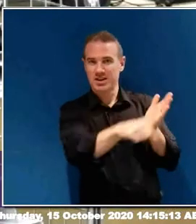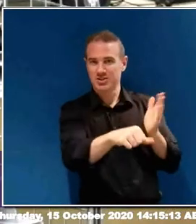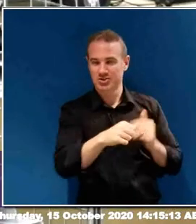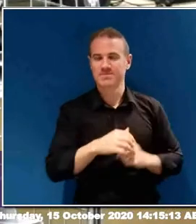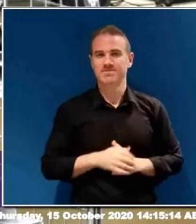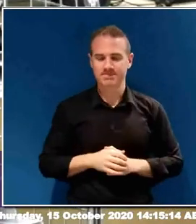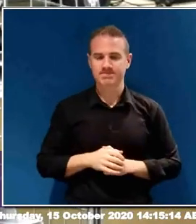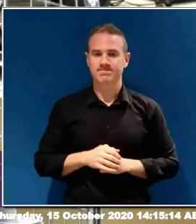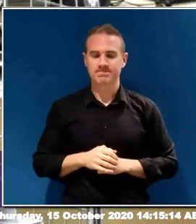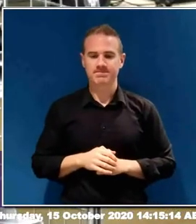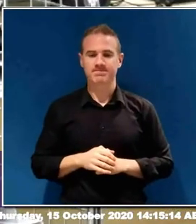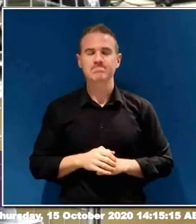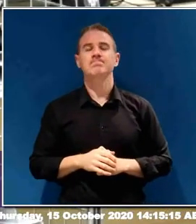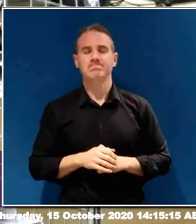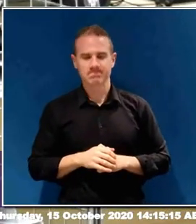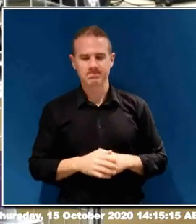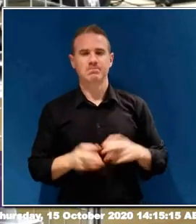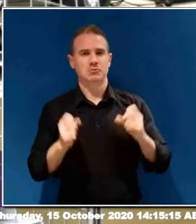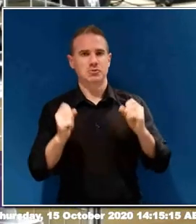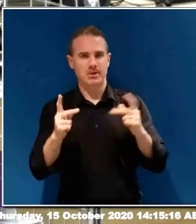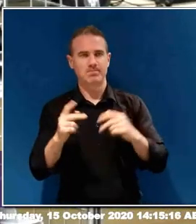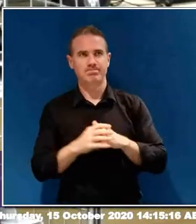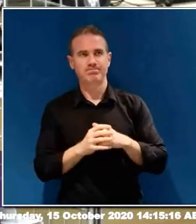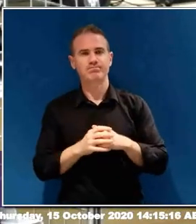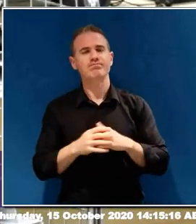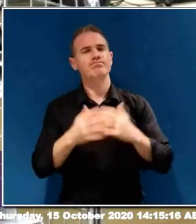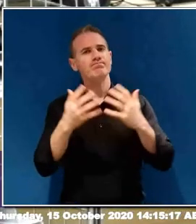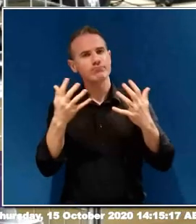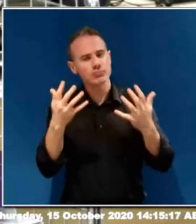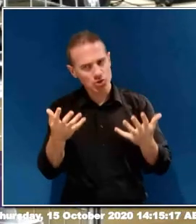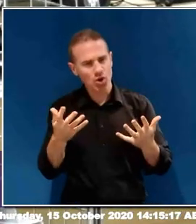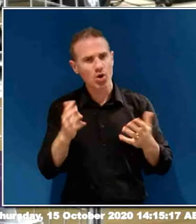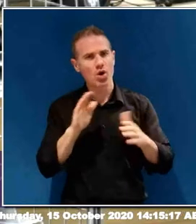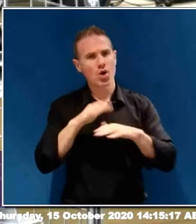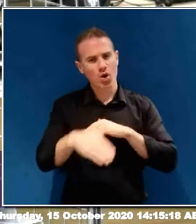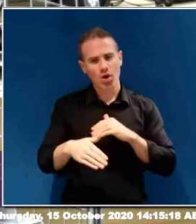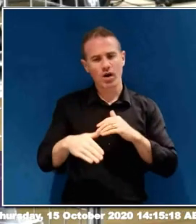with disabilities, in respect to such separations that you're aware of, did